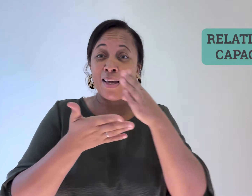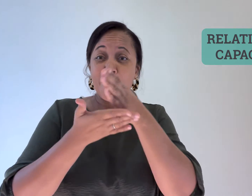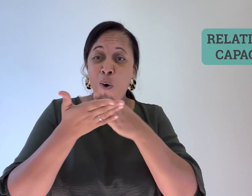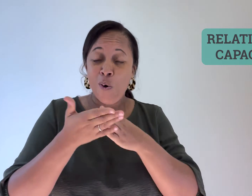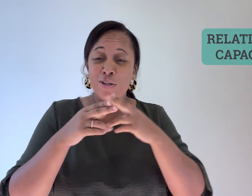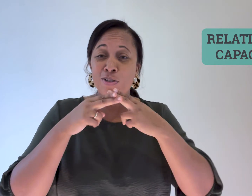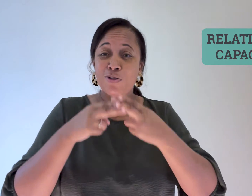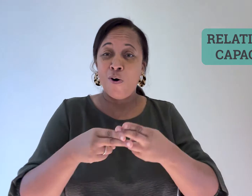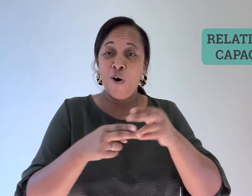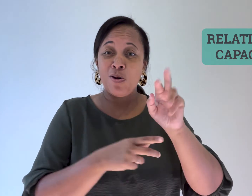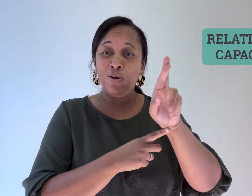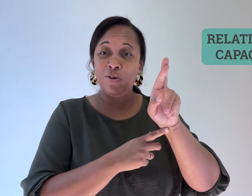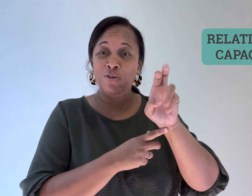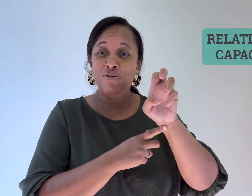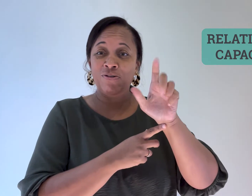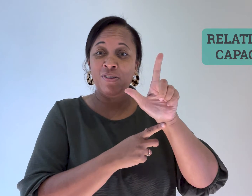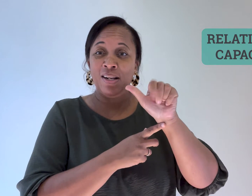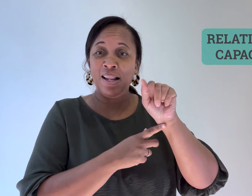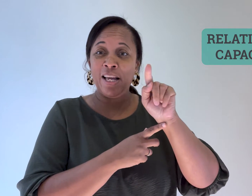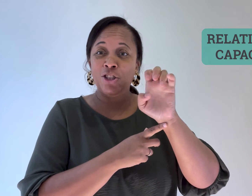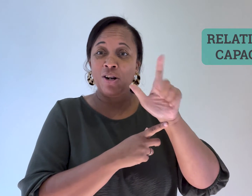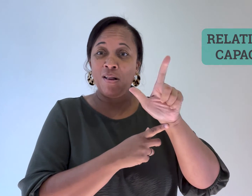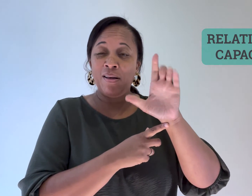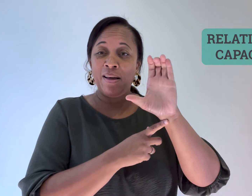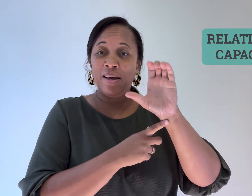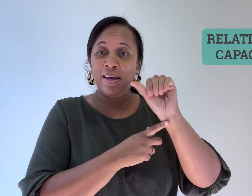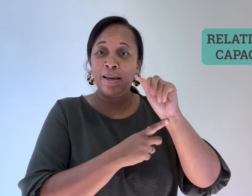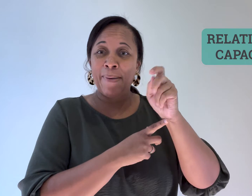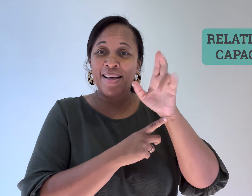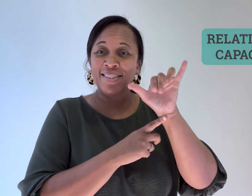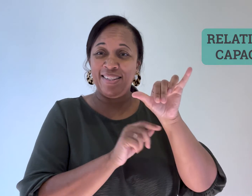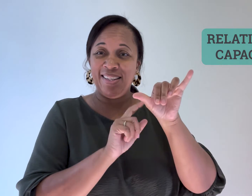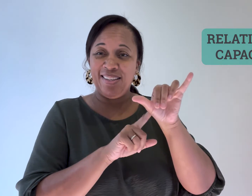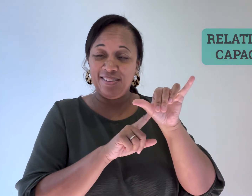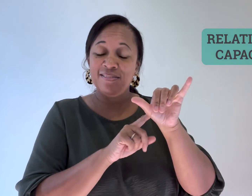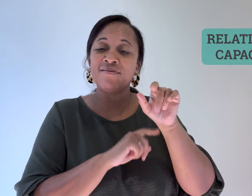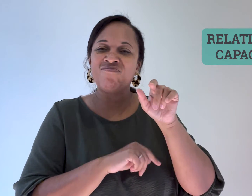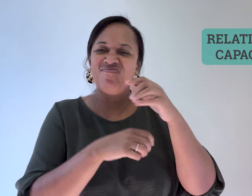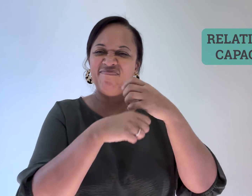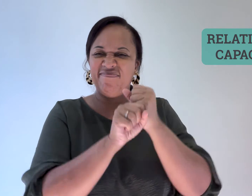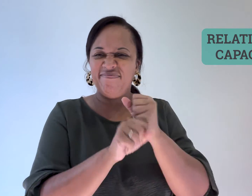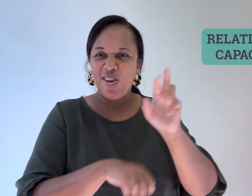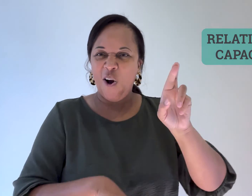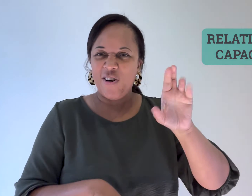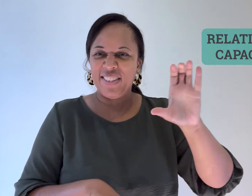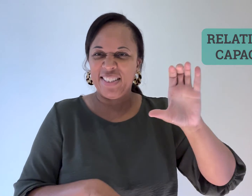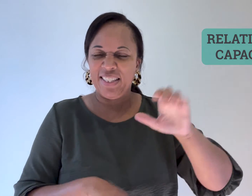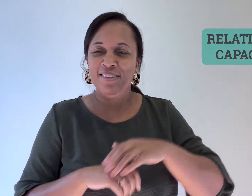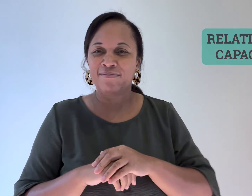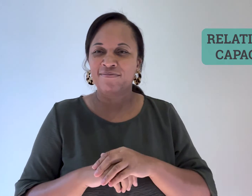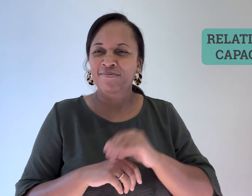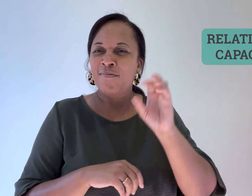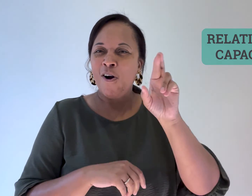The second portion is called relational capacity or RC.